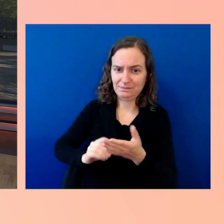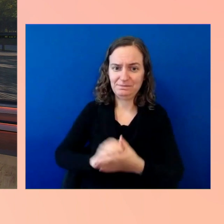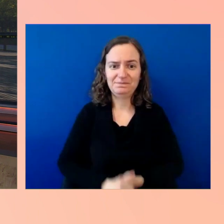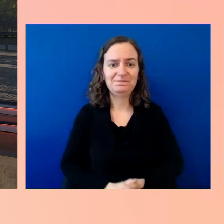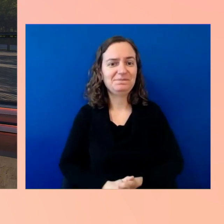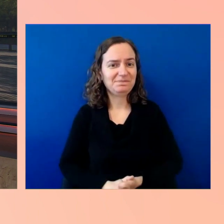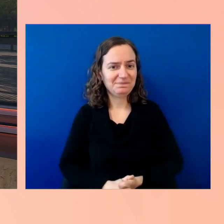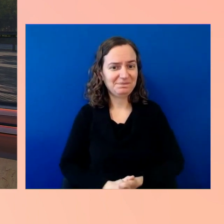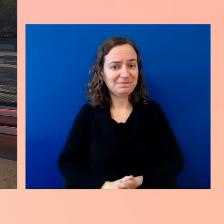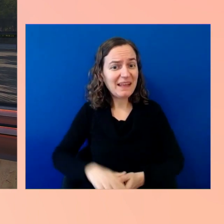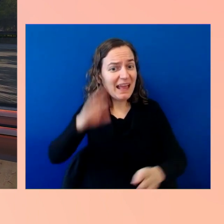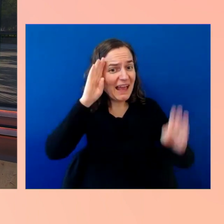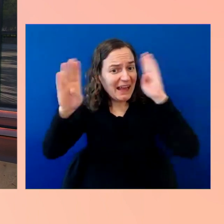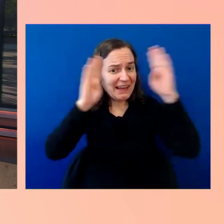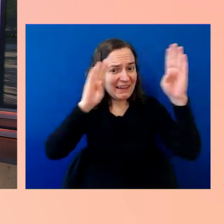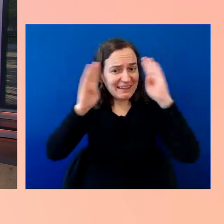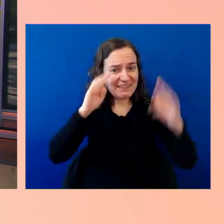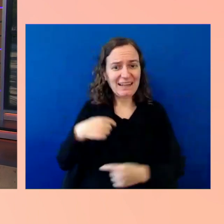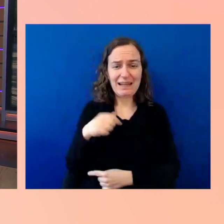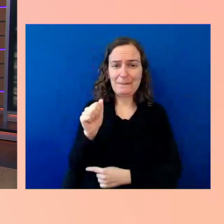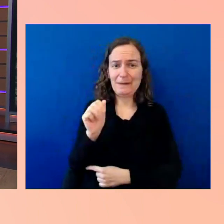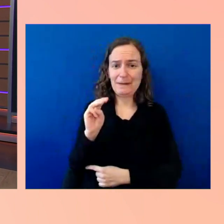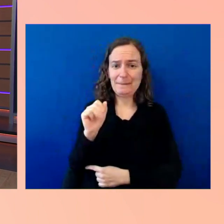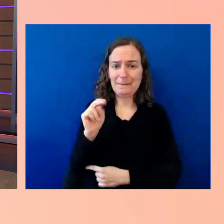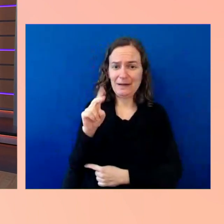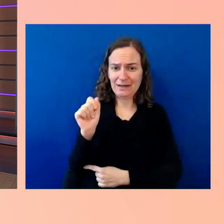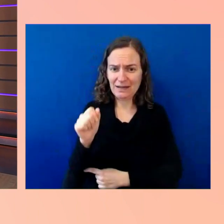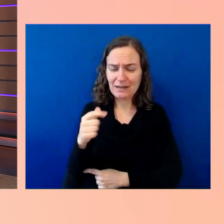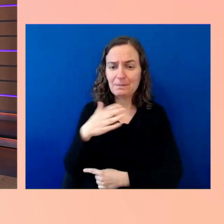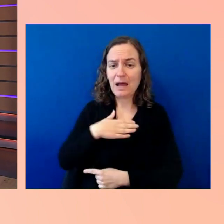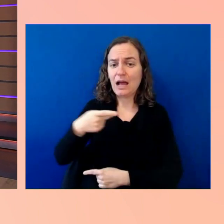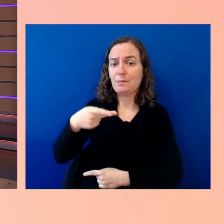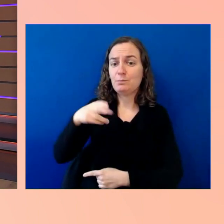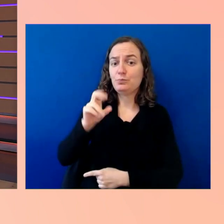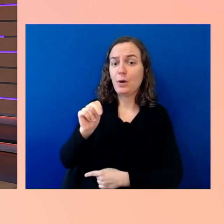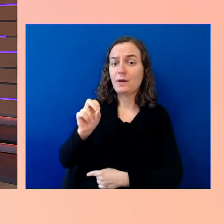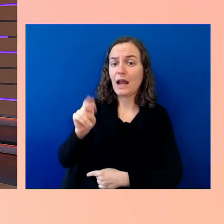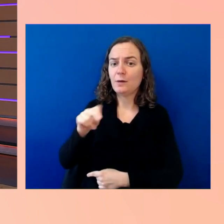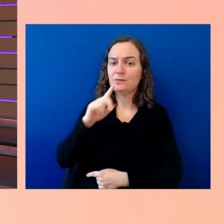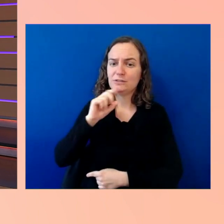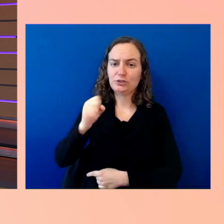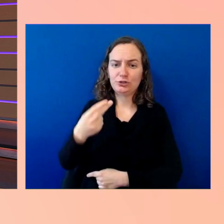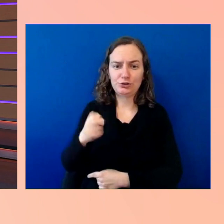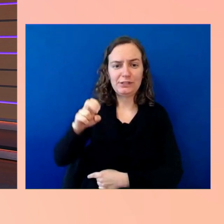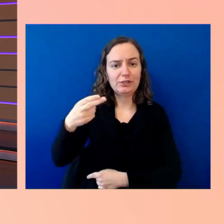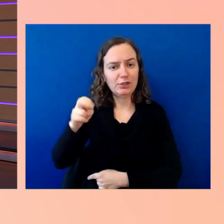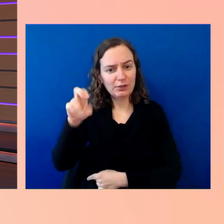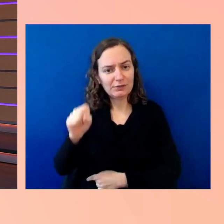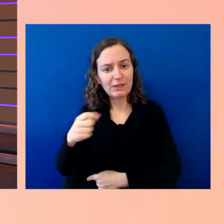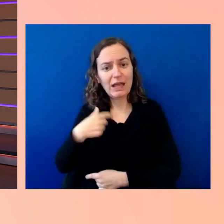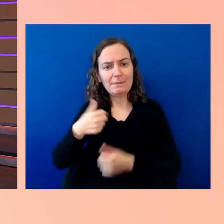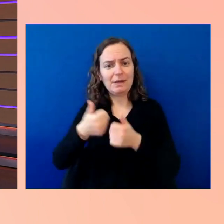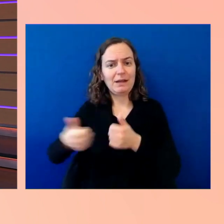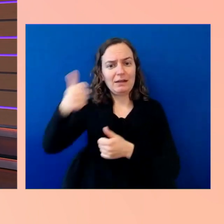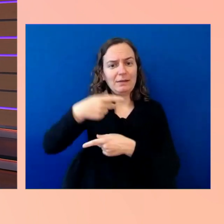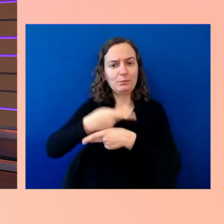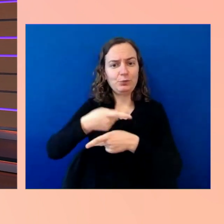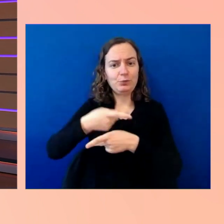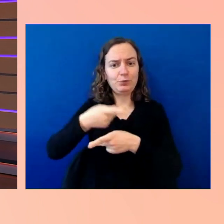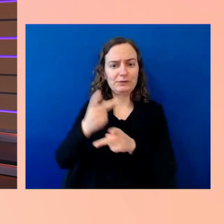and my pronouns are she/her. I'm the head of product for Microsoft's Developer Tools, and GM for the first-party engineering systems